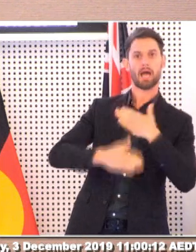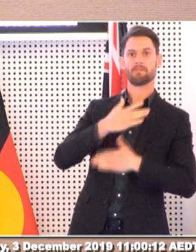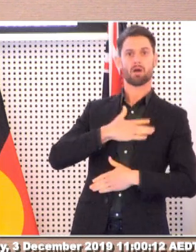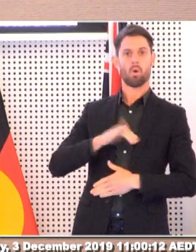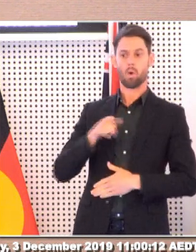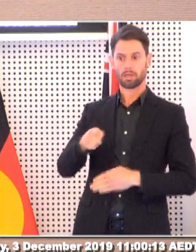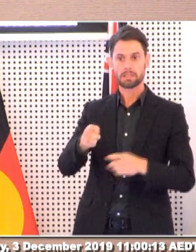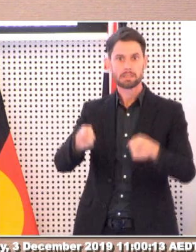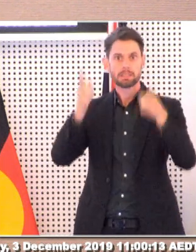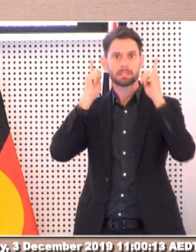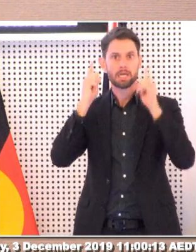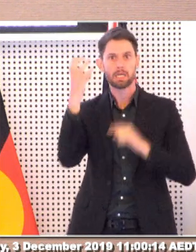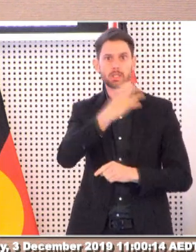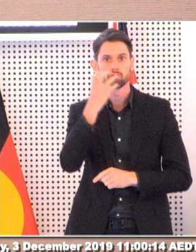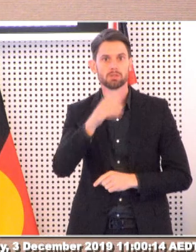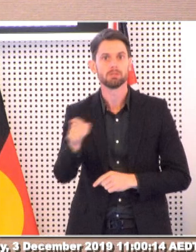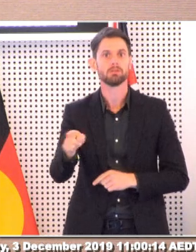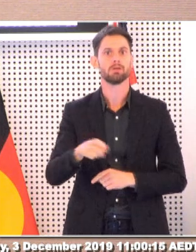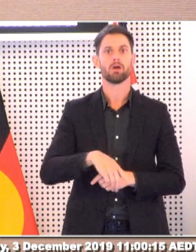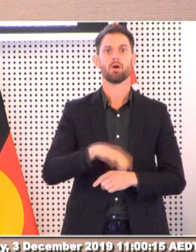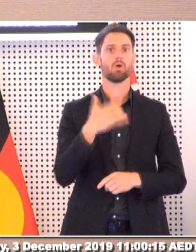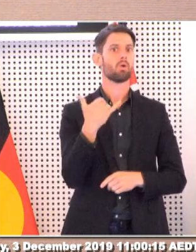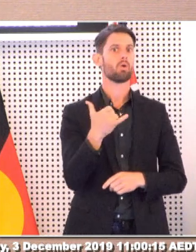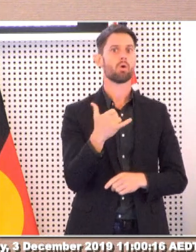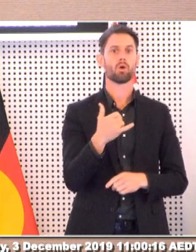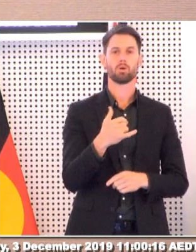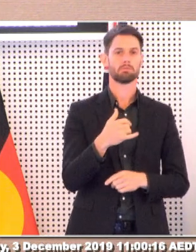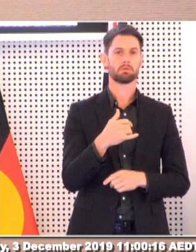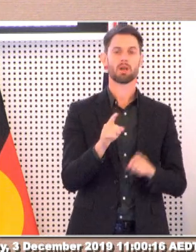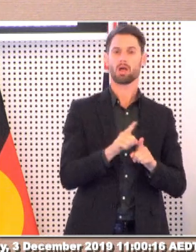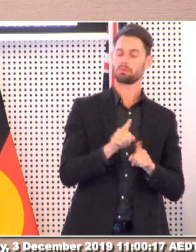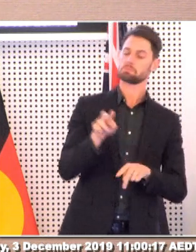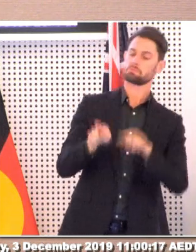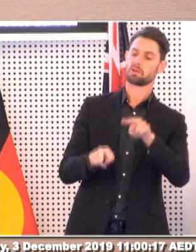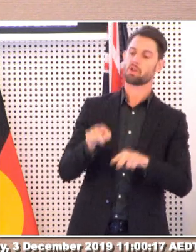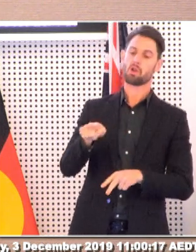also assumptions about how everyone, supposedly, should be behaving in a rather